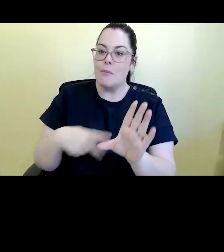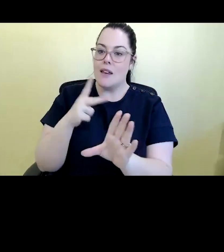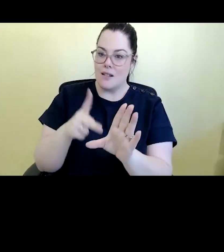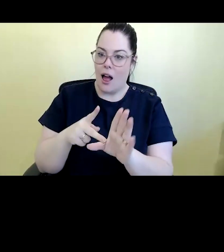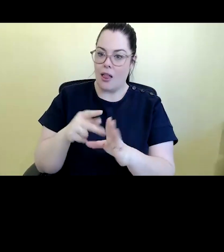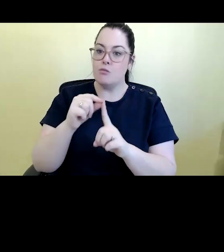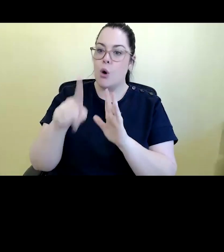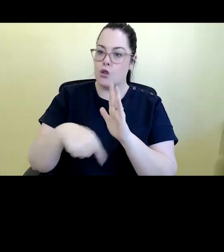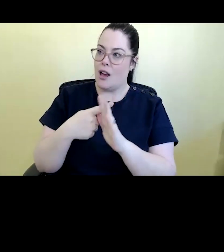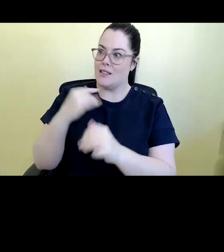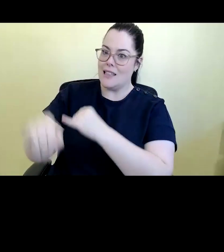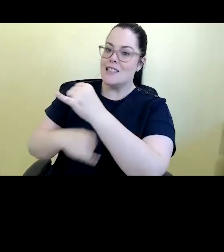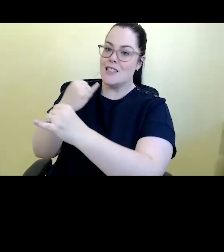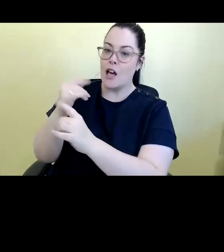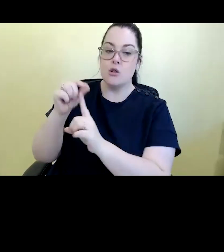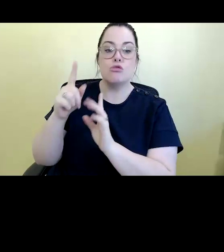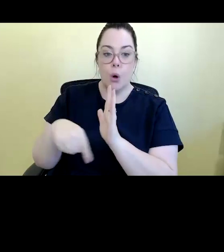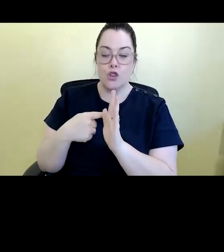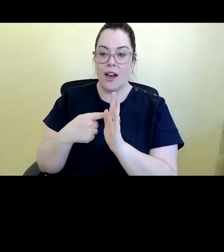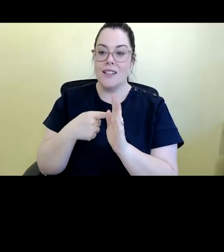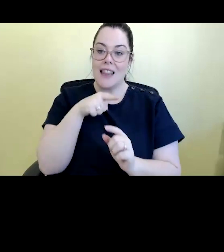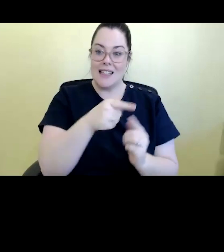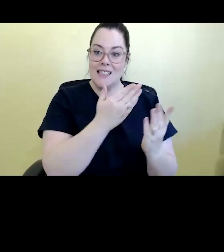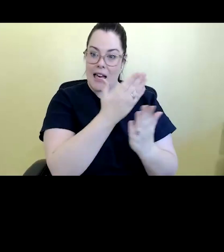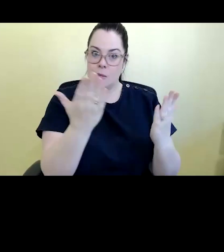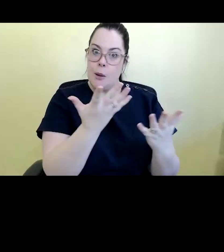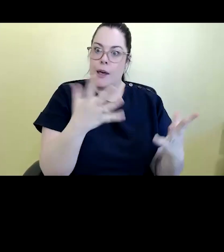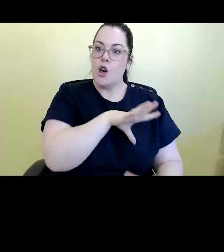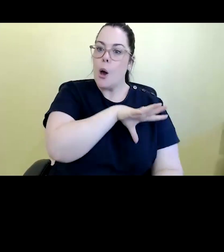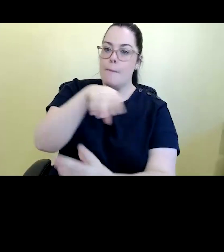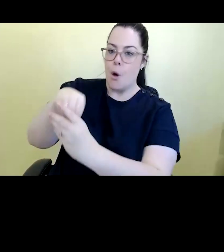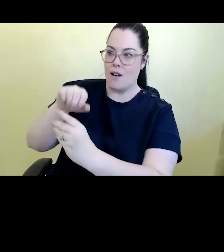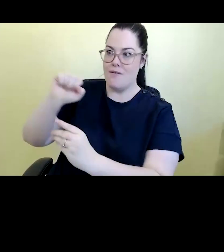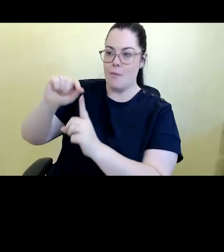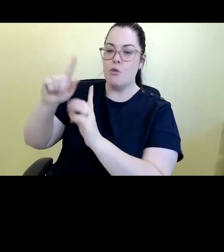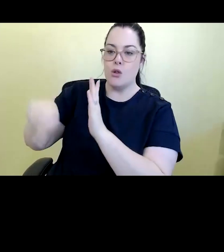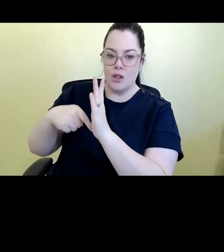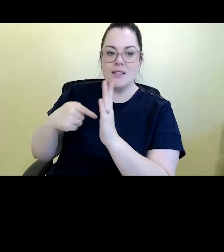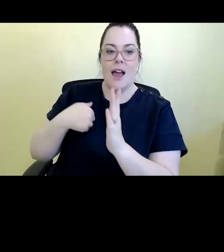exhibition. While the exhibition is a major component of the project, teams will be busy